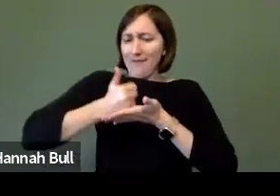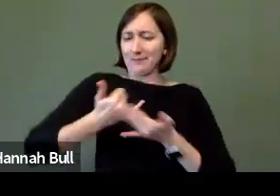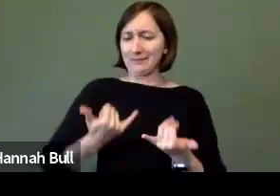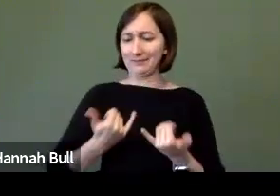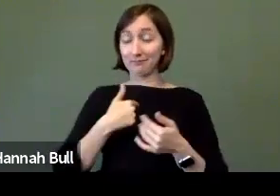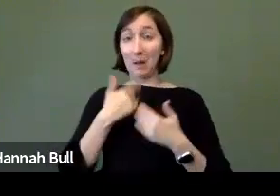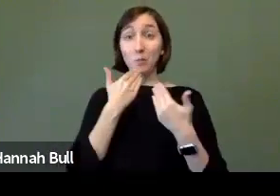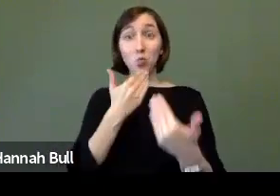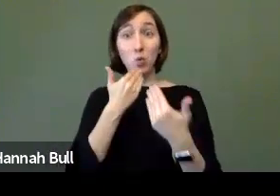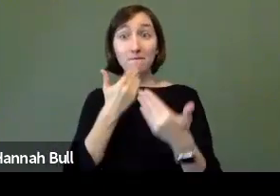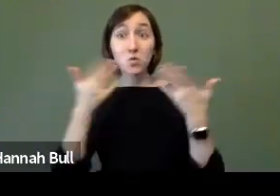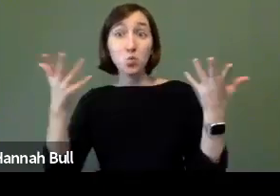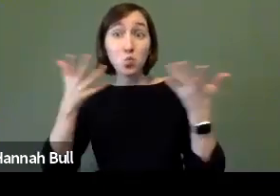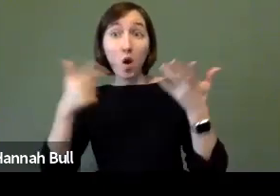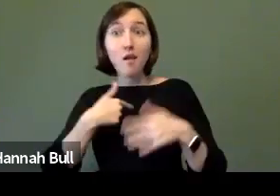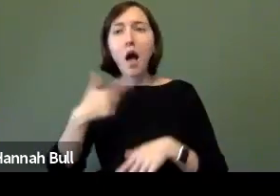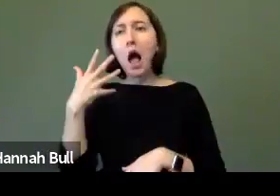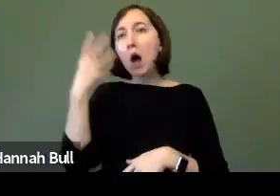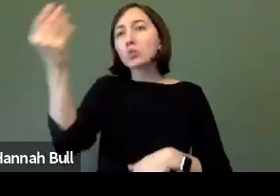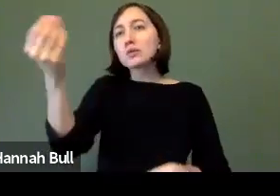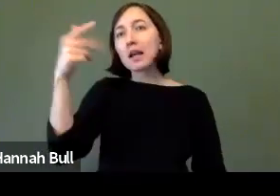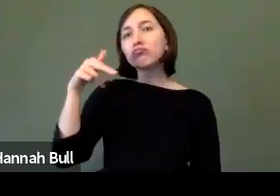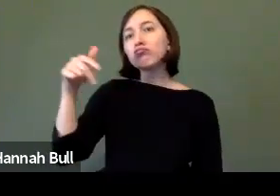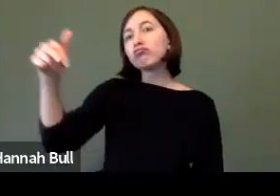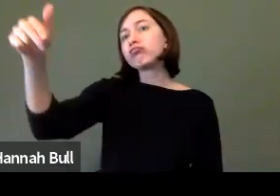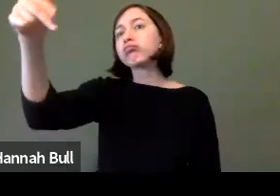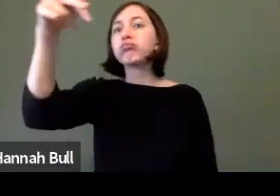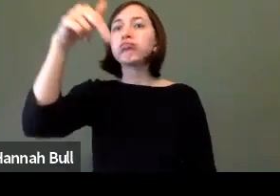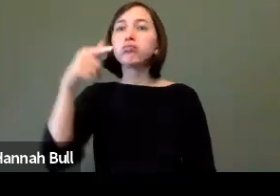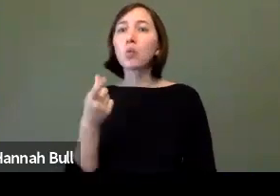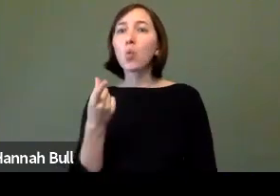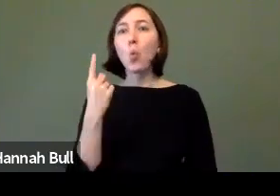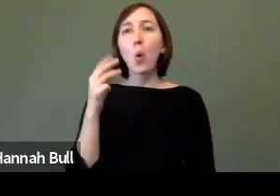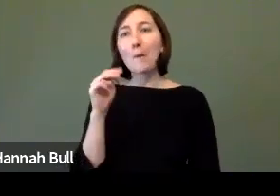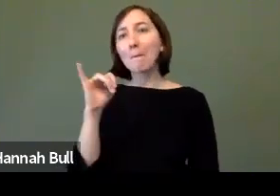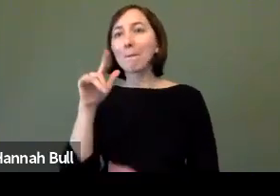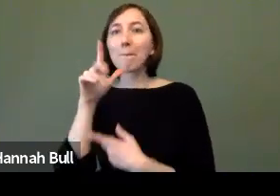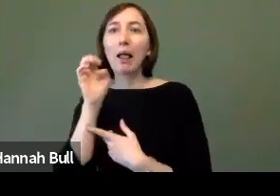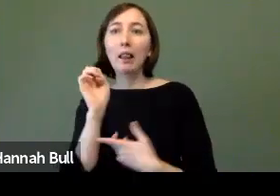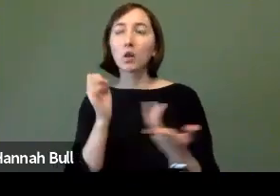and I was able to clock a mile or two when you were out there.